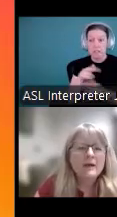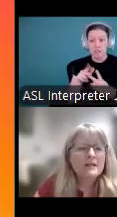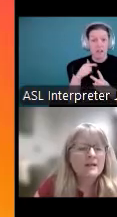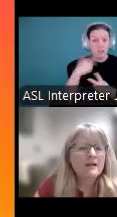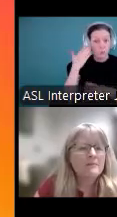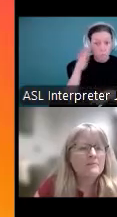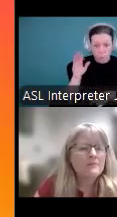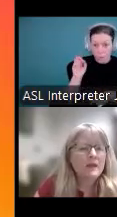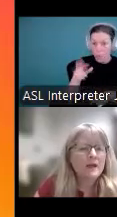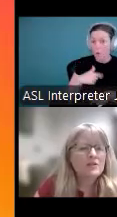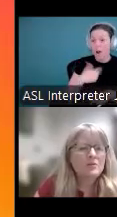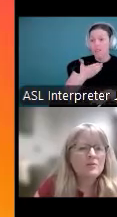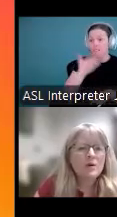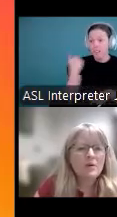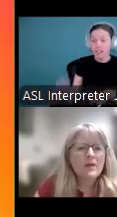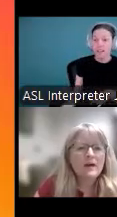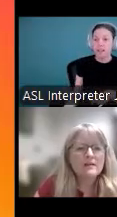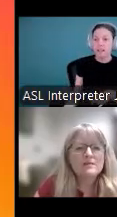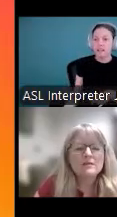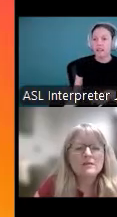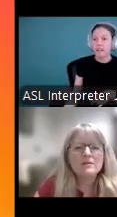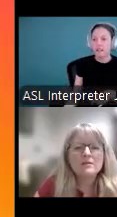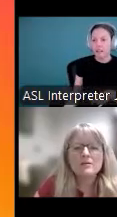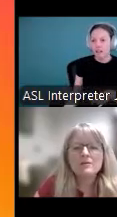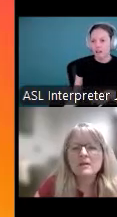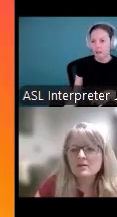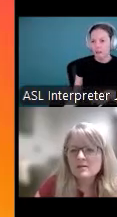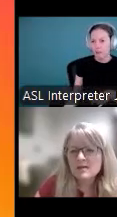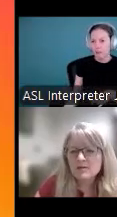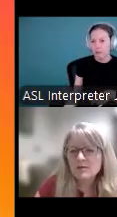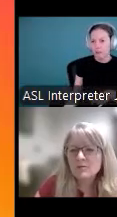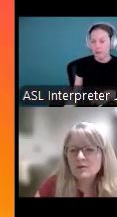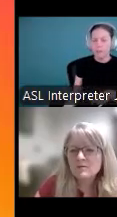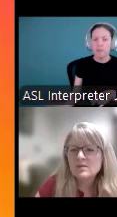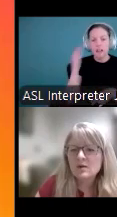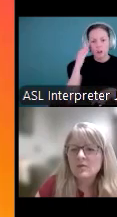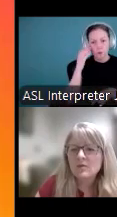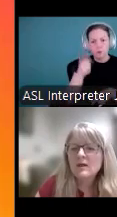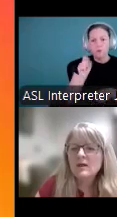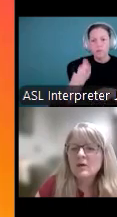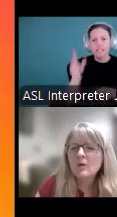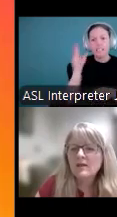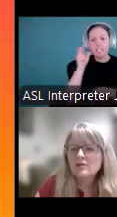but I do know that you can hear sound in the womb, so when a